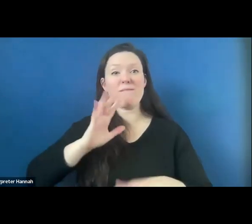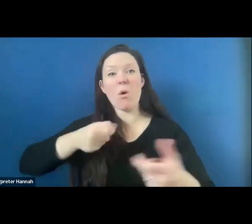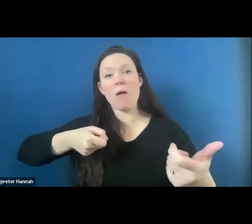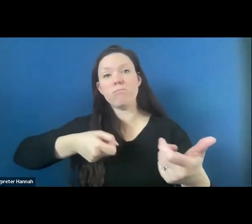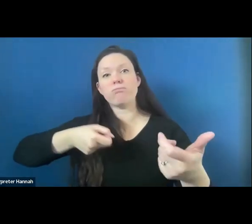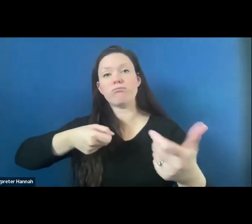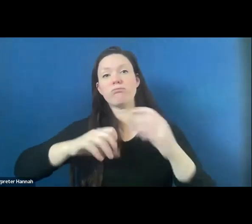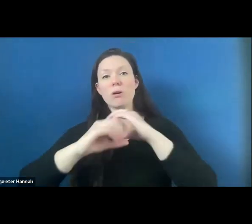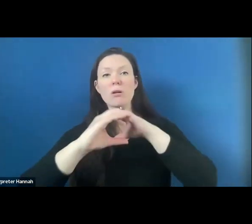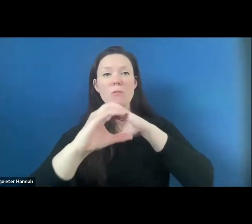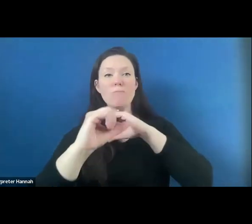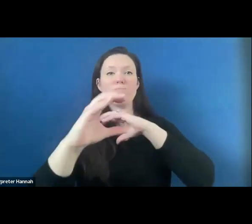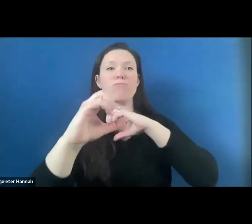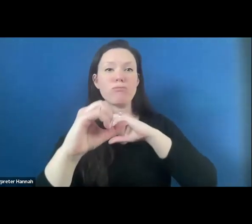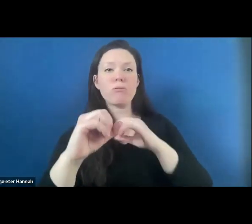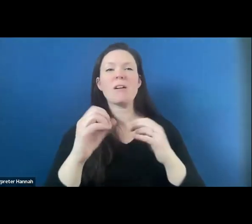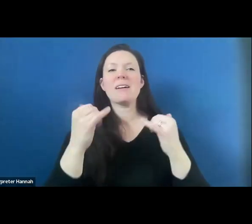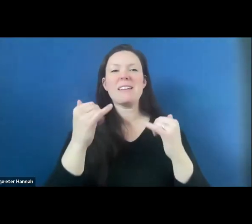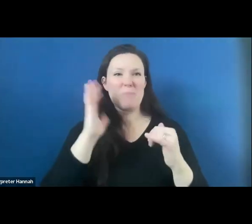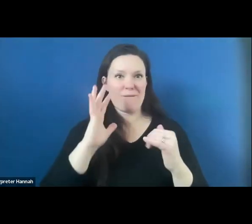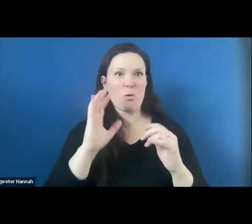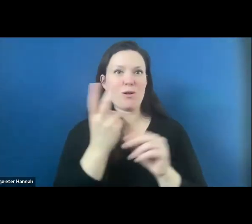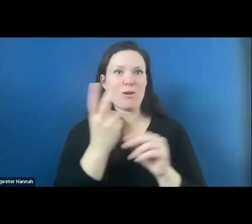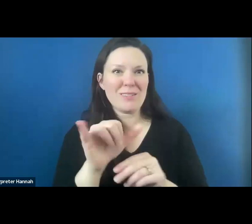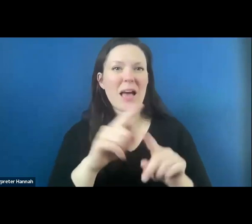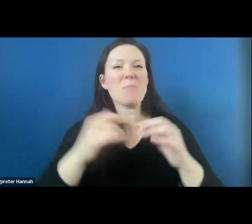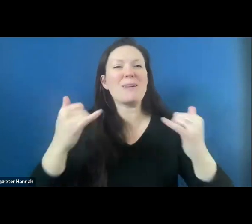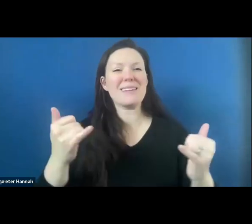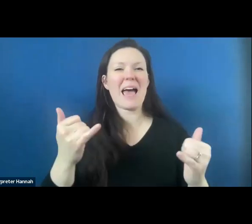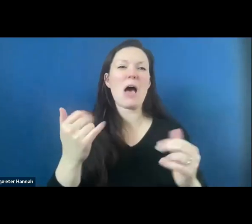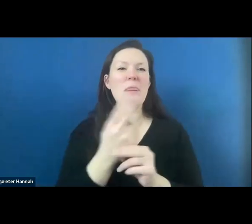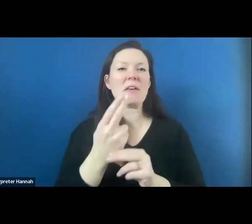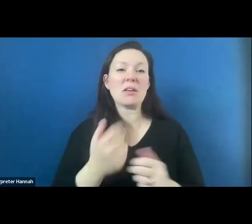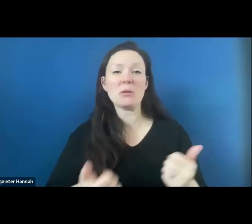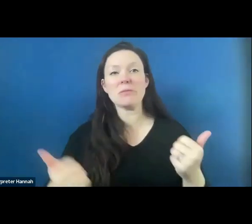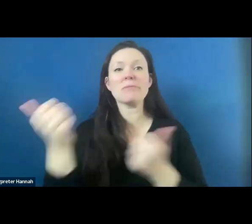with their pipelines and multinational corporations." And so it's really important, I think, to really tie